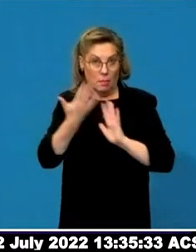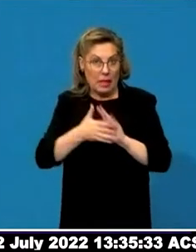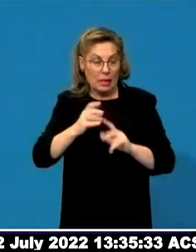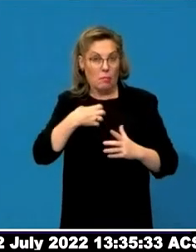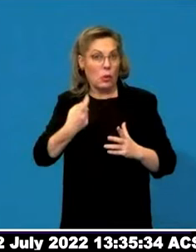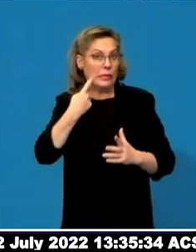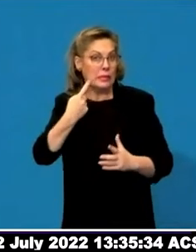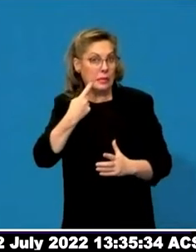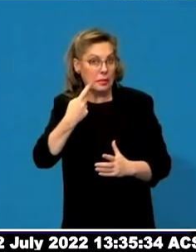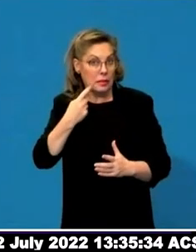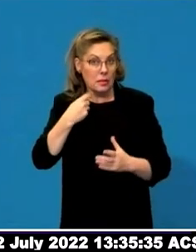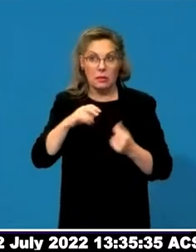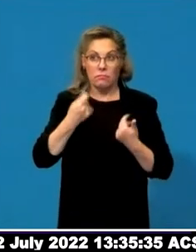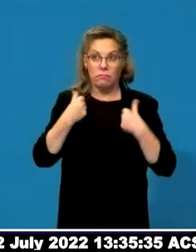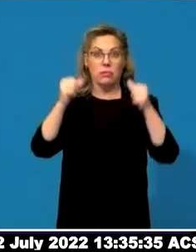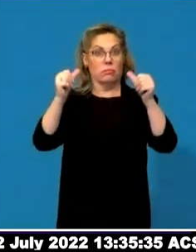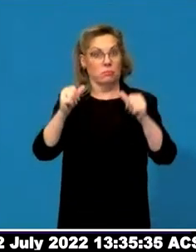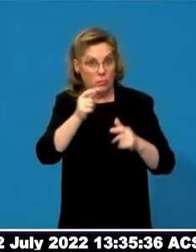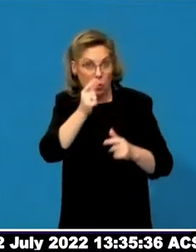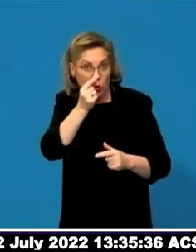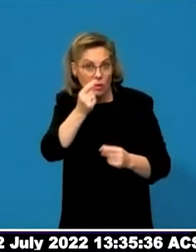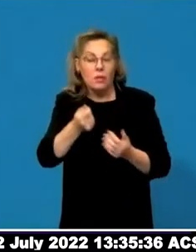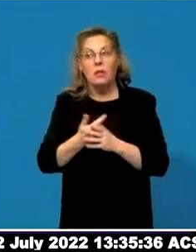MS McMAHON: And I might just ask you, in terms of allied health professionals